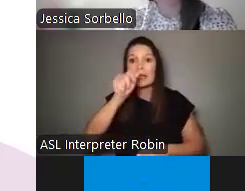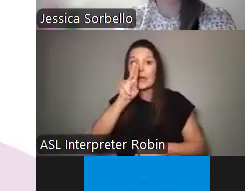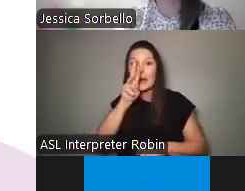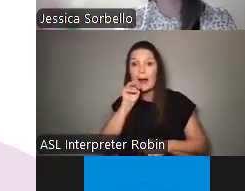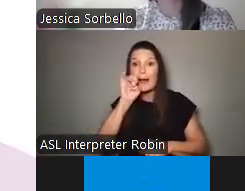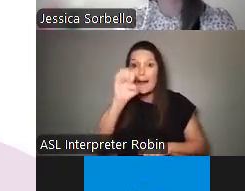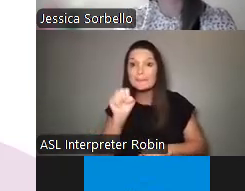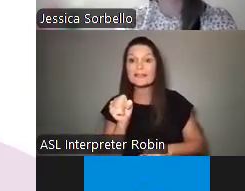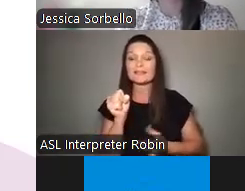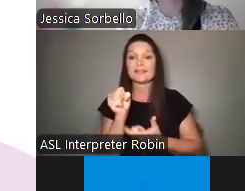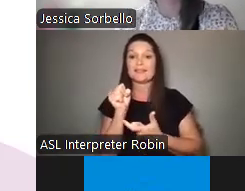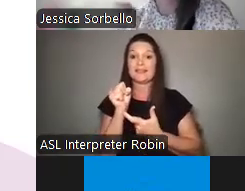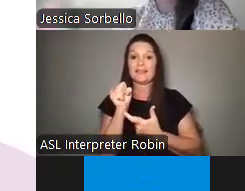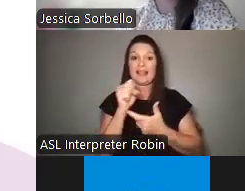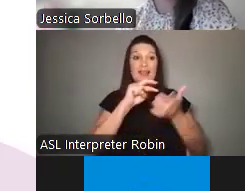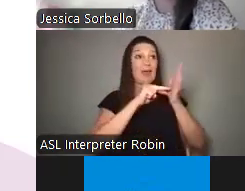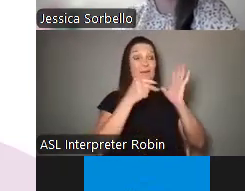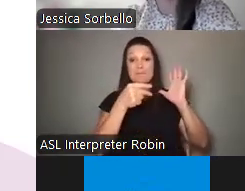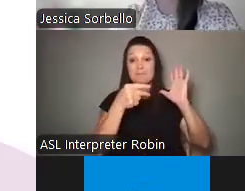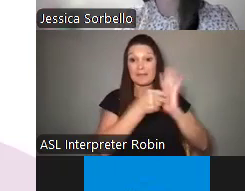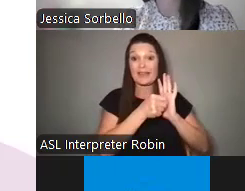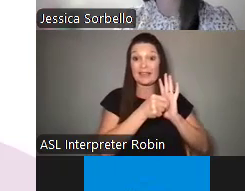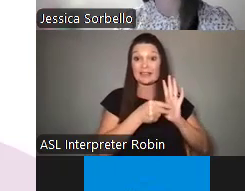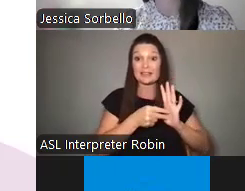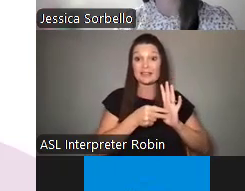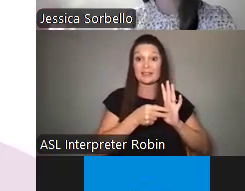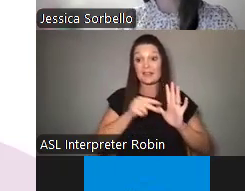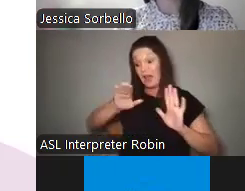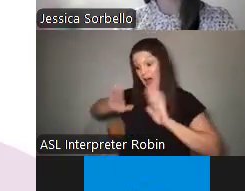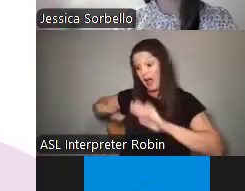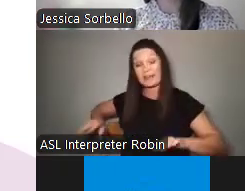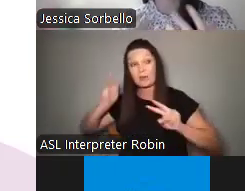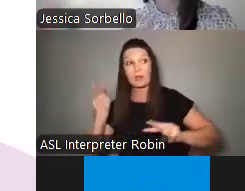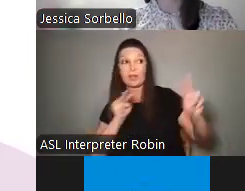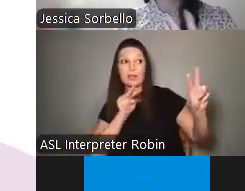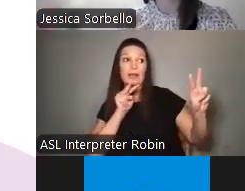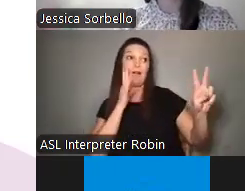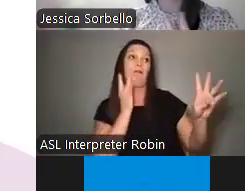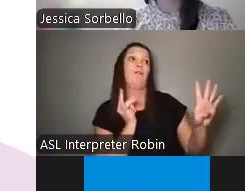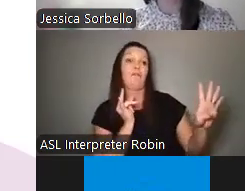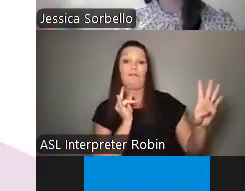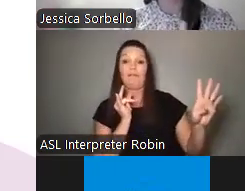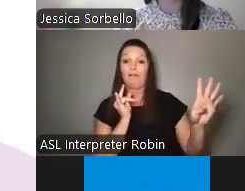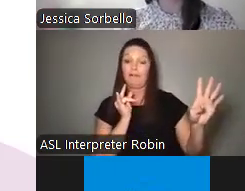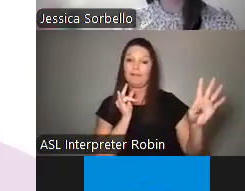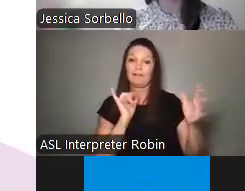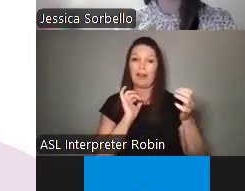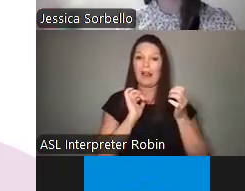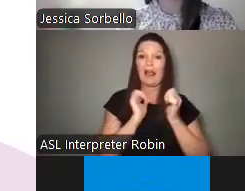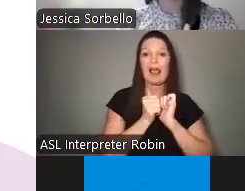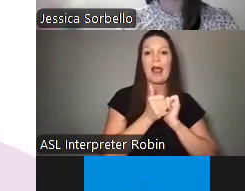a child. How are we working with our clients and the folks that we serve to make sure they are store ed in a safe